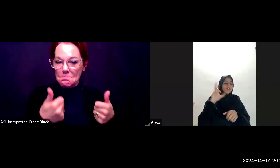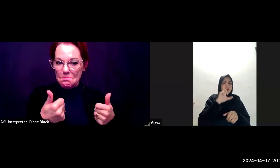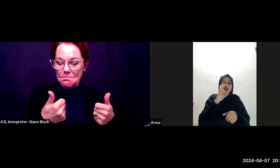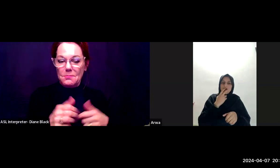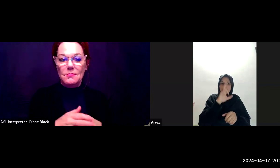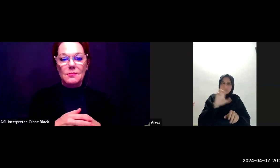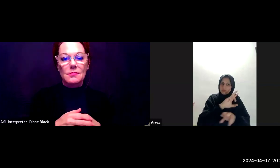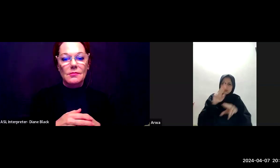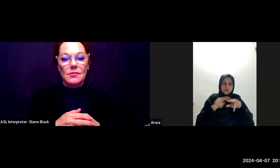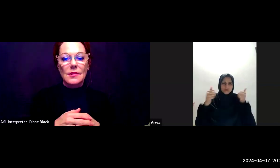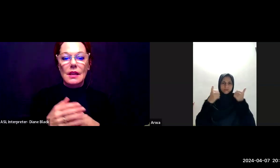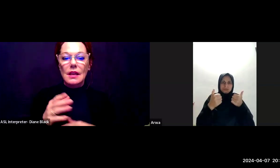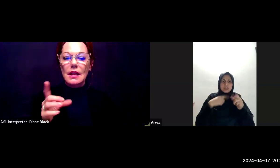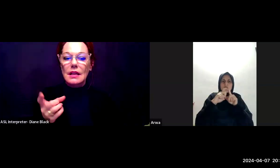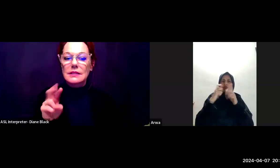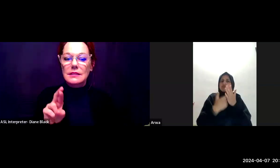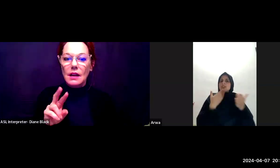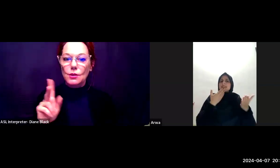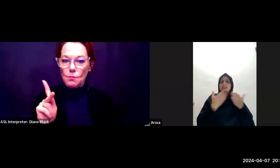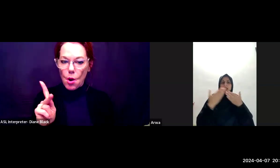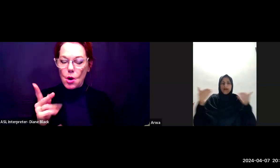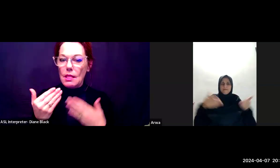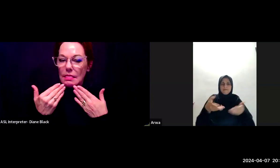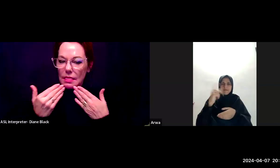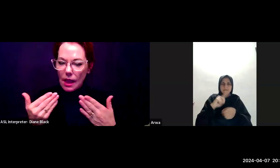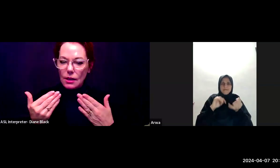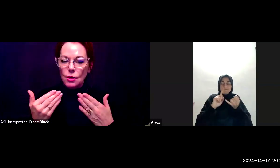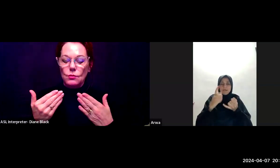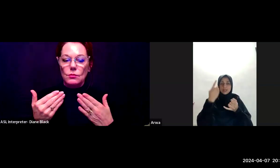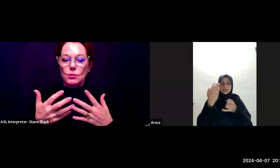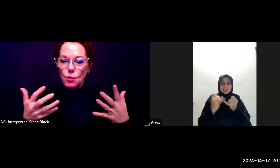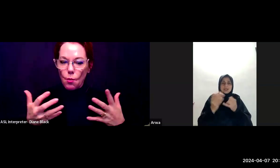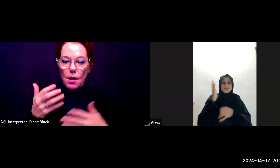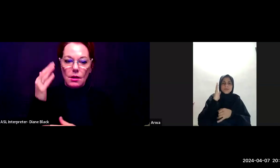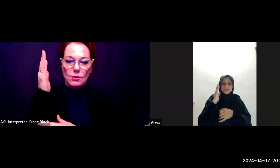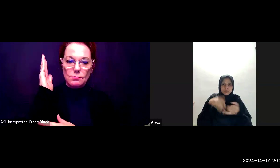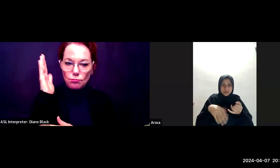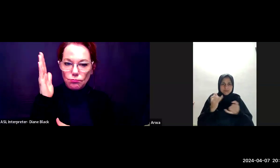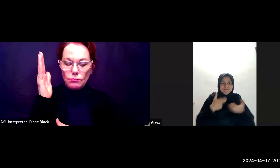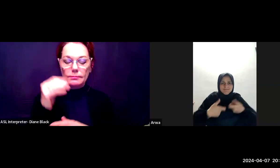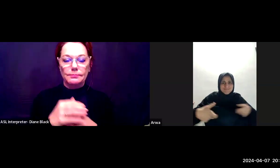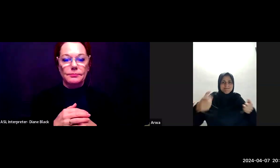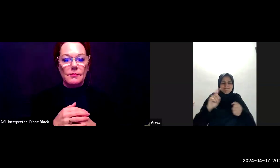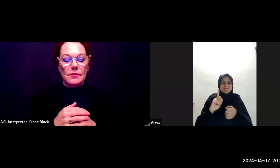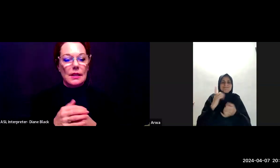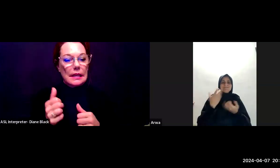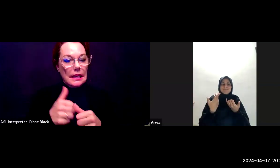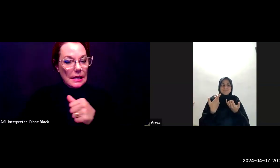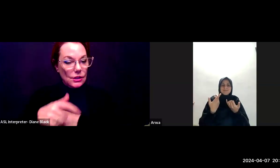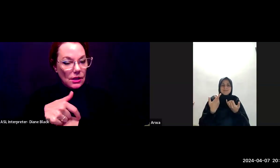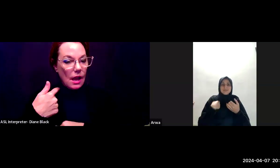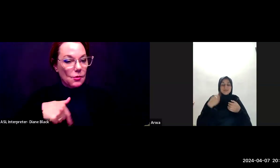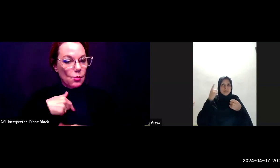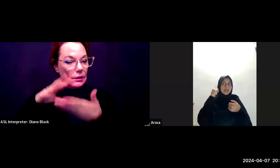Kumar thank you so much for this uh presentation. every time we hear more about the research I know